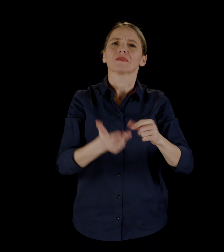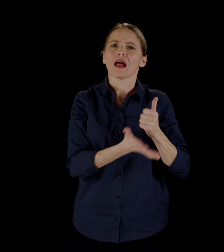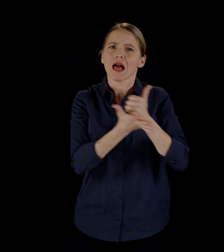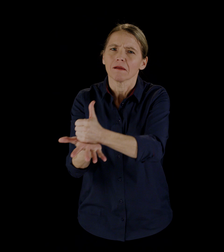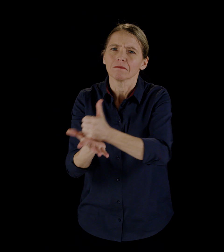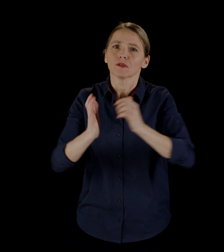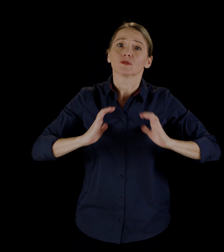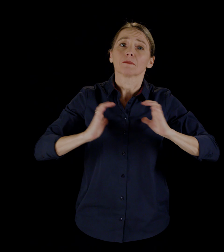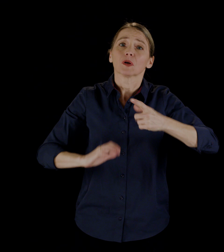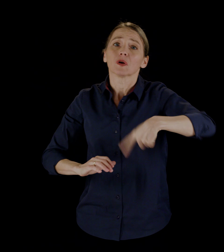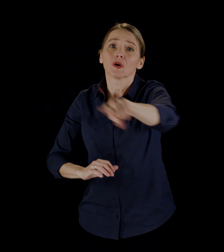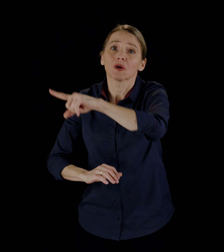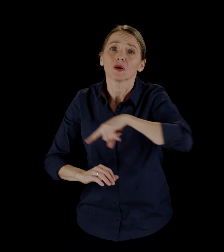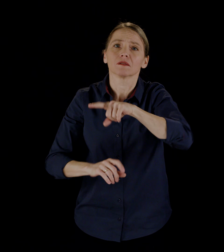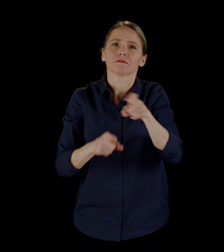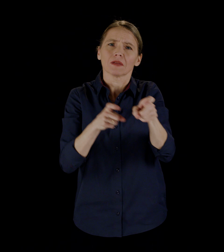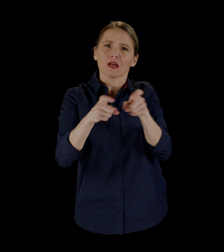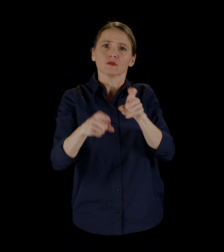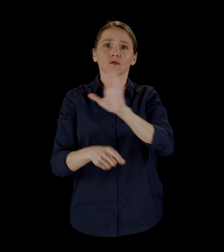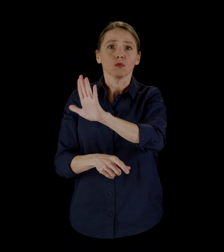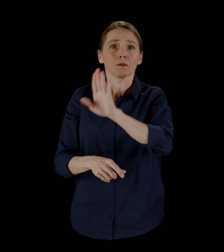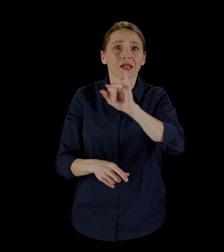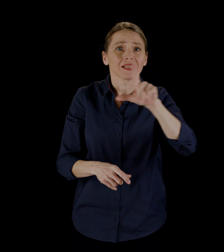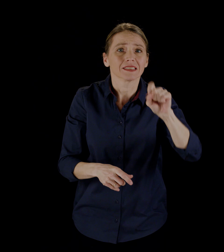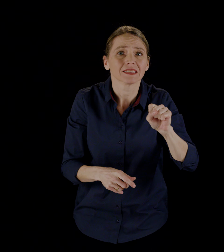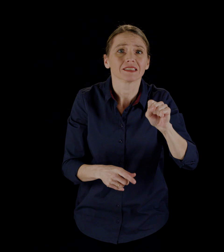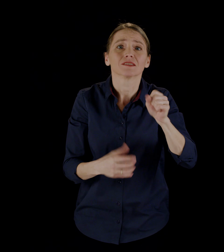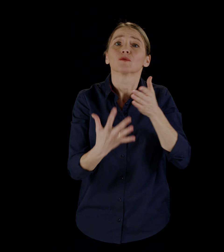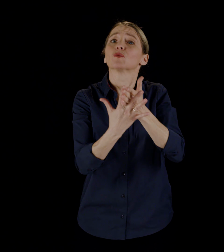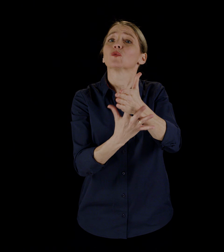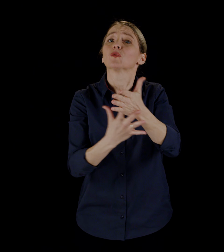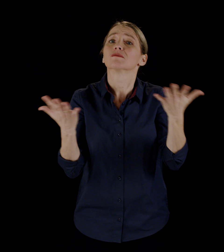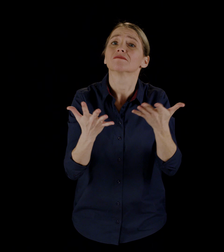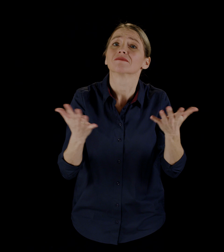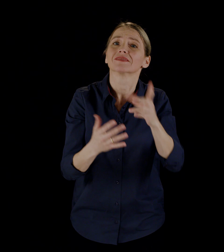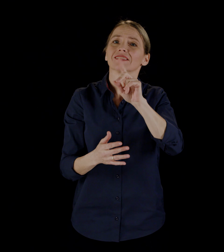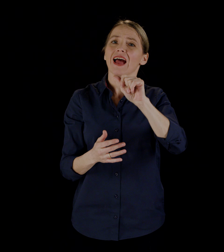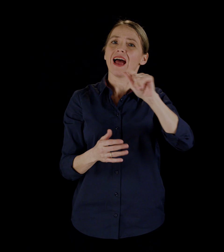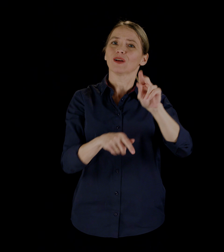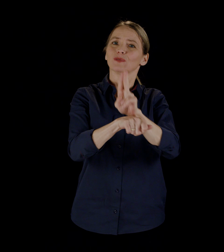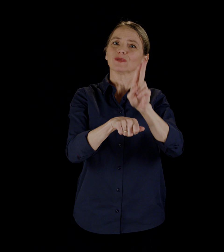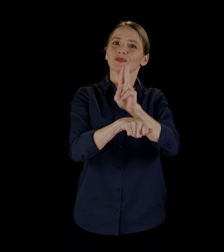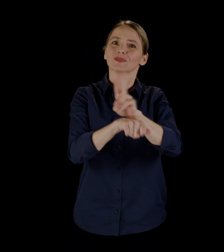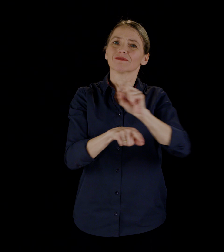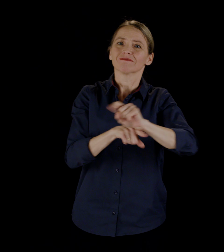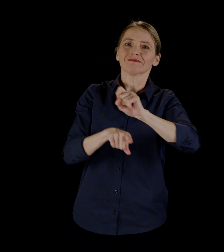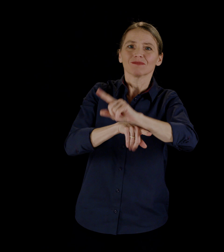3. It helps customers manage their bills through data usage notification requirements and